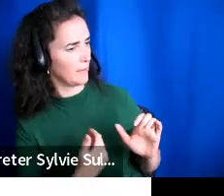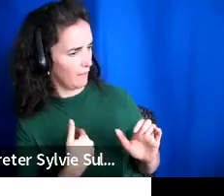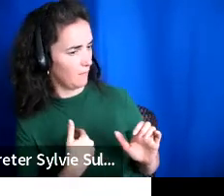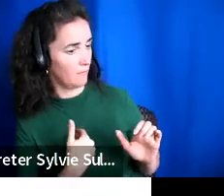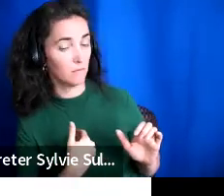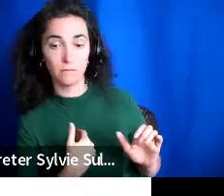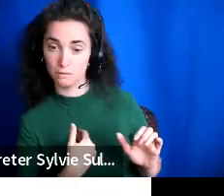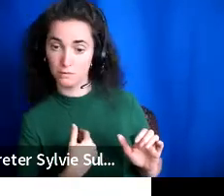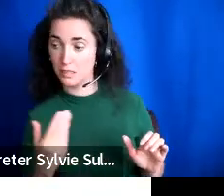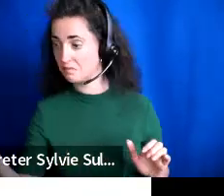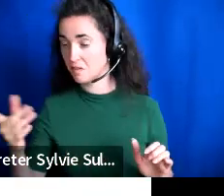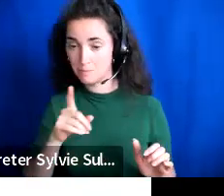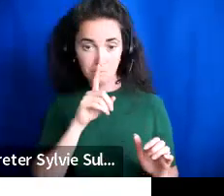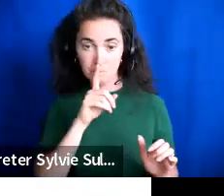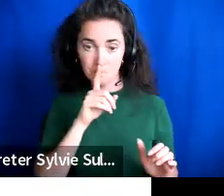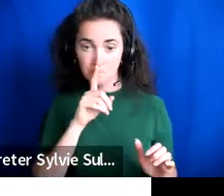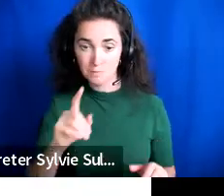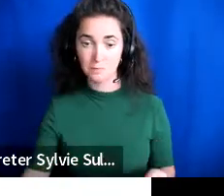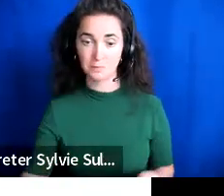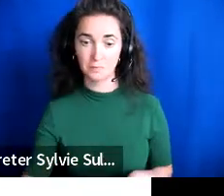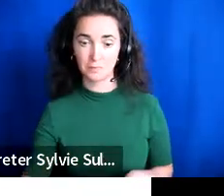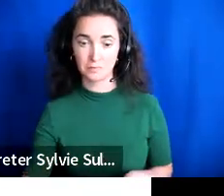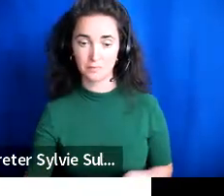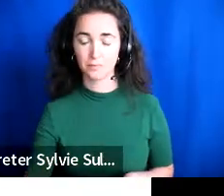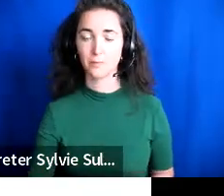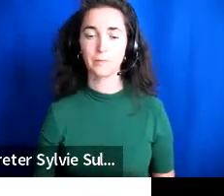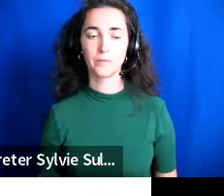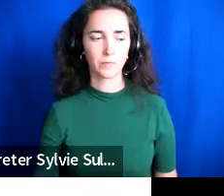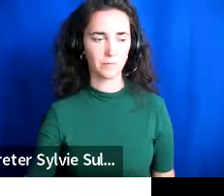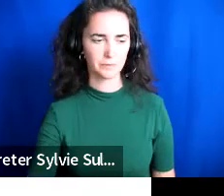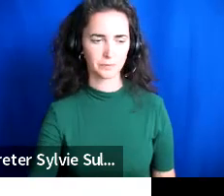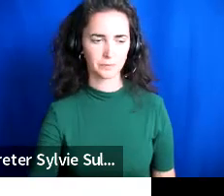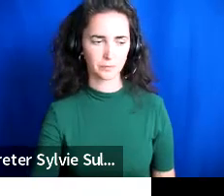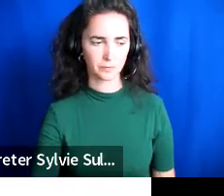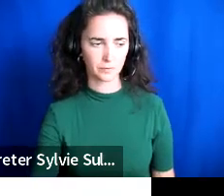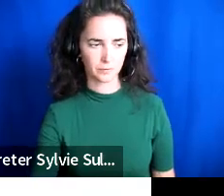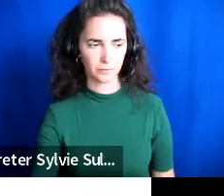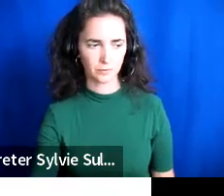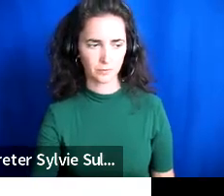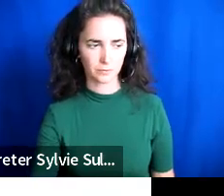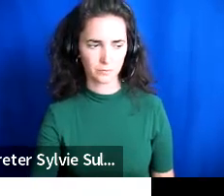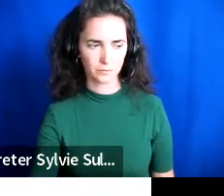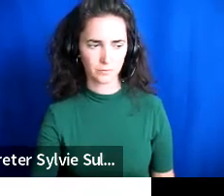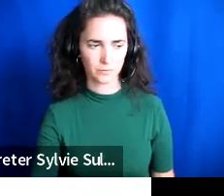If you had an Ip. Yes, and I think what you are, what you would have to vote on.